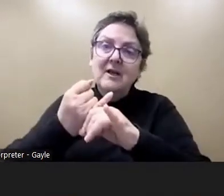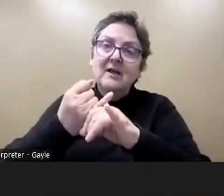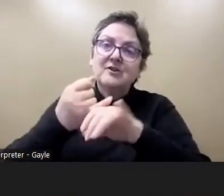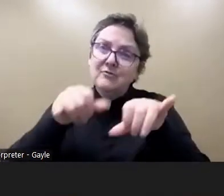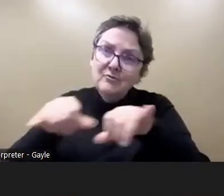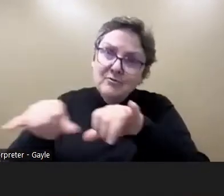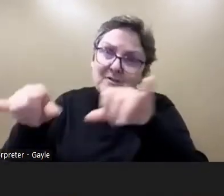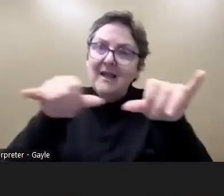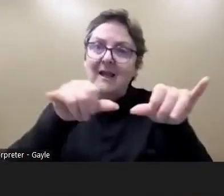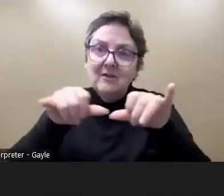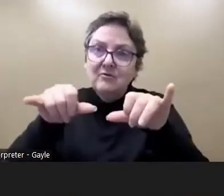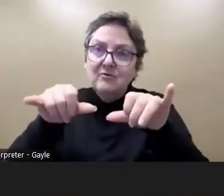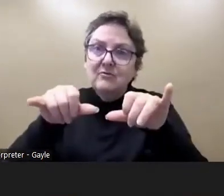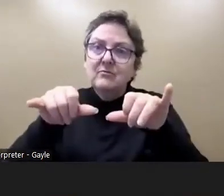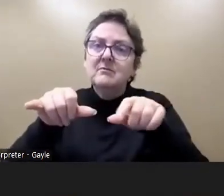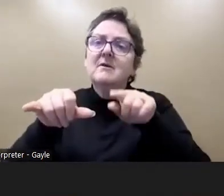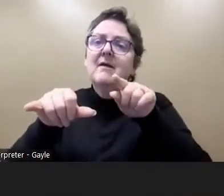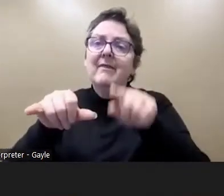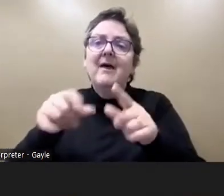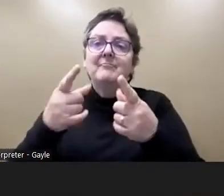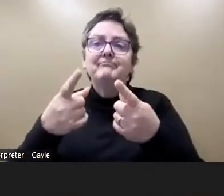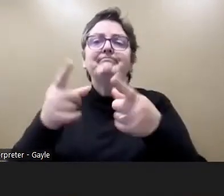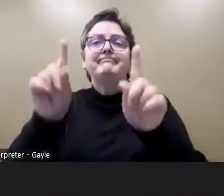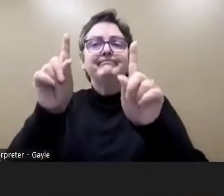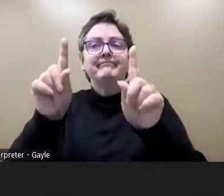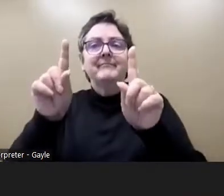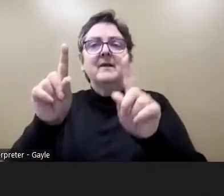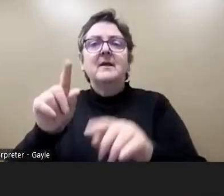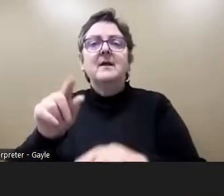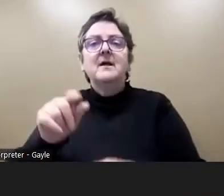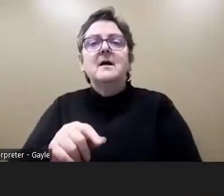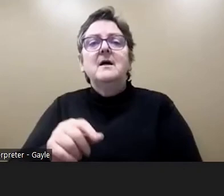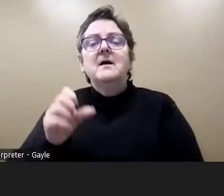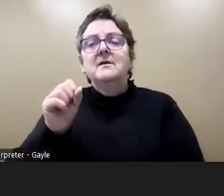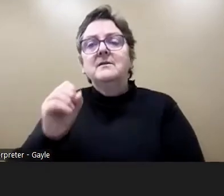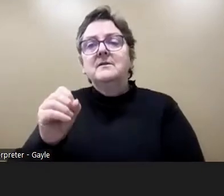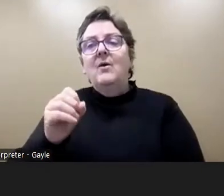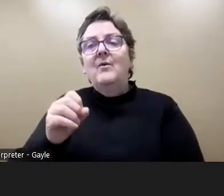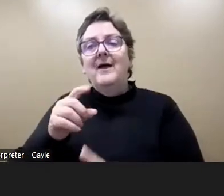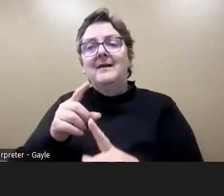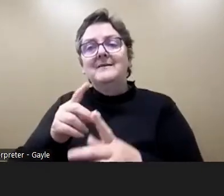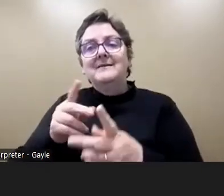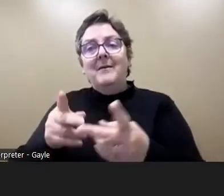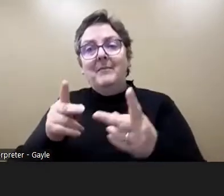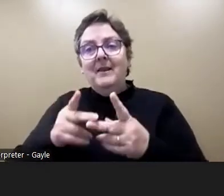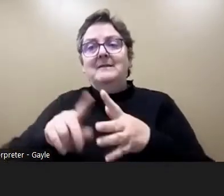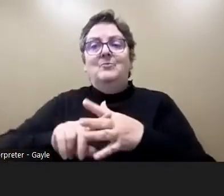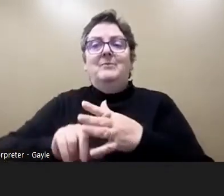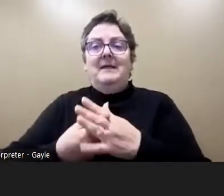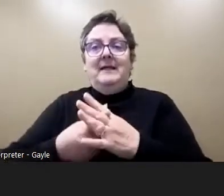And that doesn't mean it always gets done, but everyone has a place to kind of point to as what is,